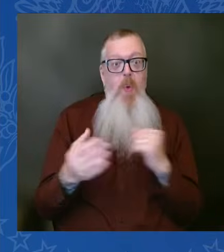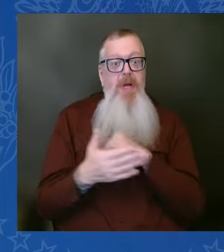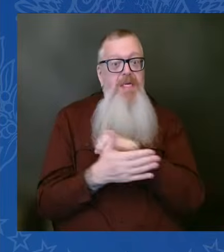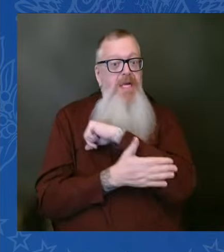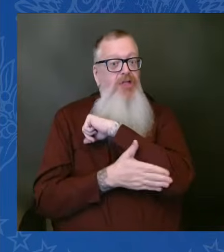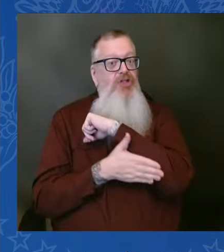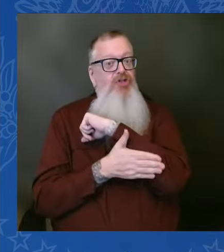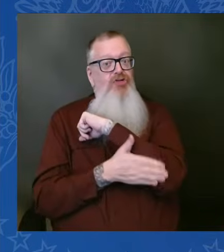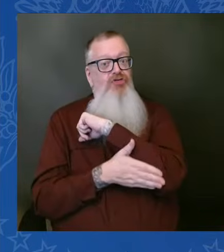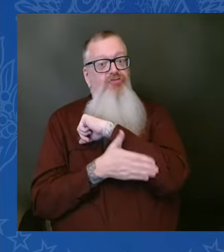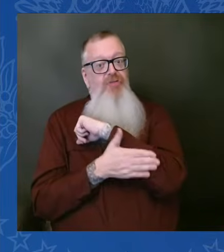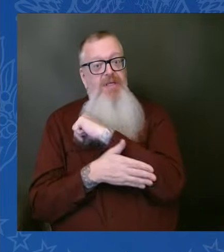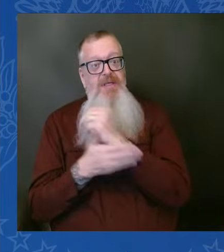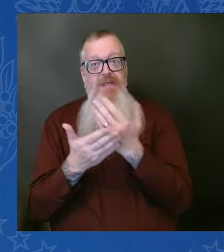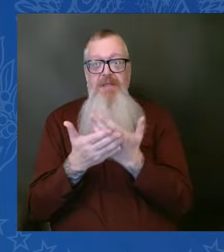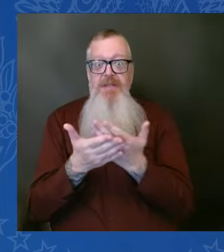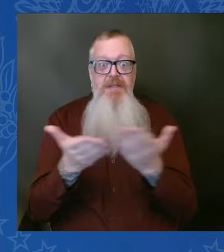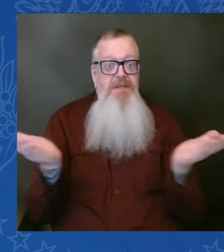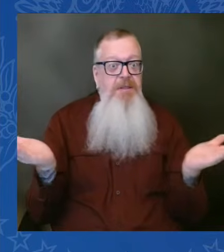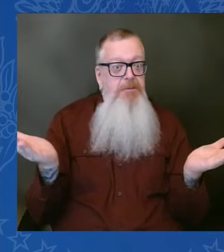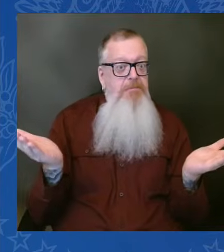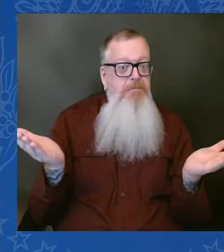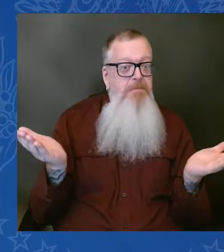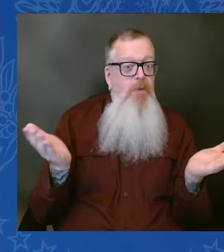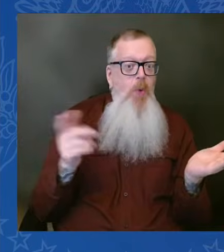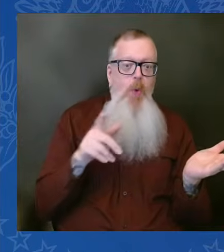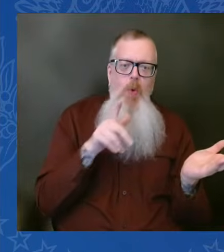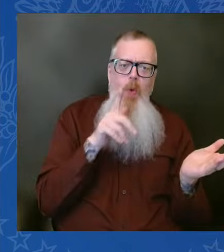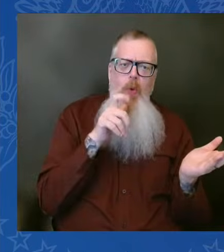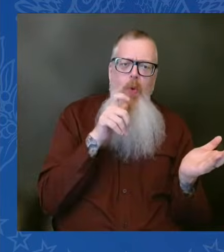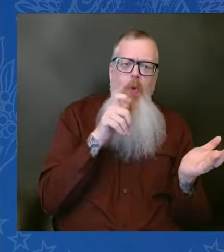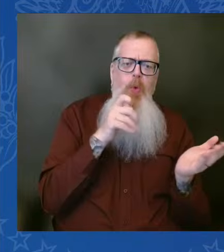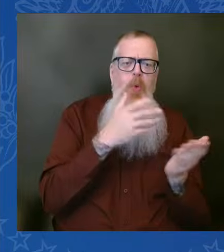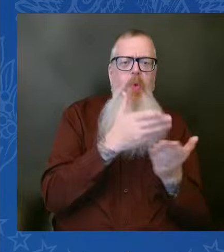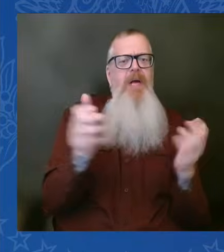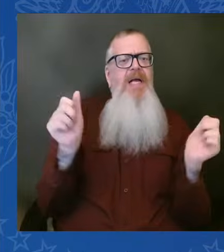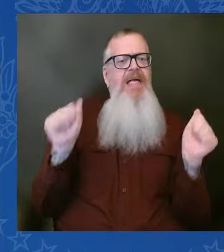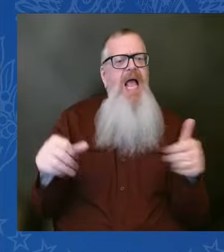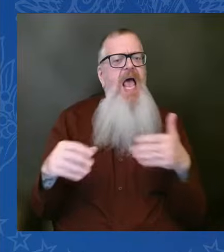If we’re not leading the world, who does? Not a joke. I’m not being wise guy.